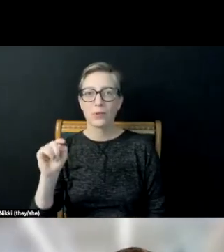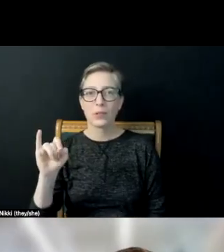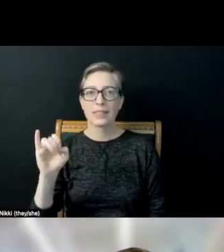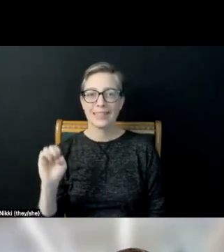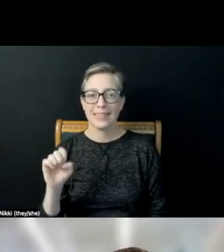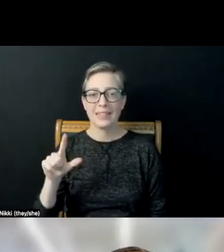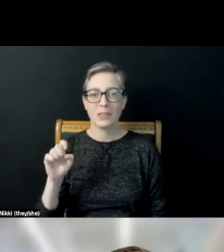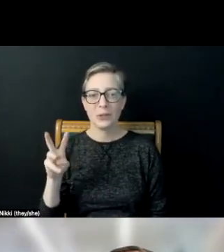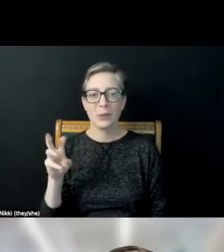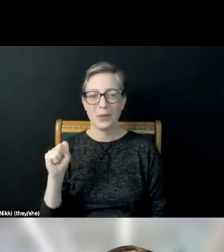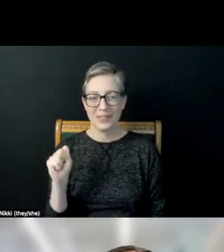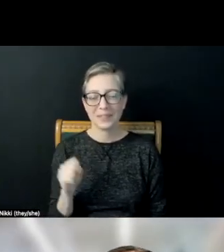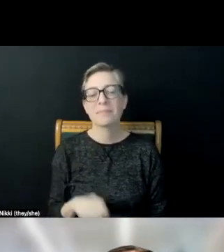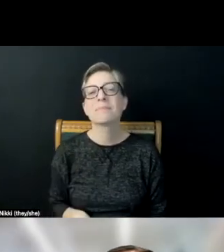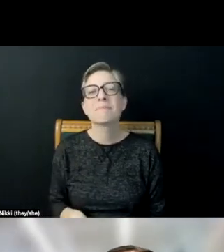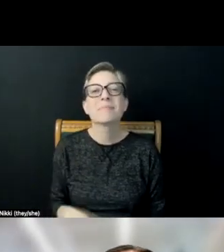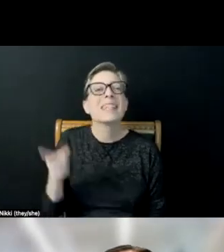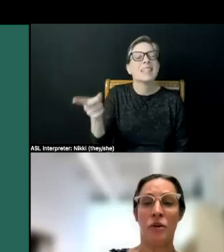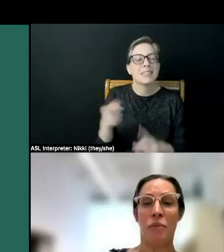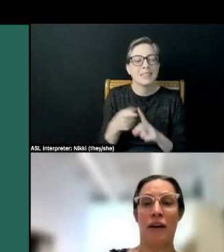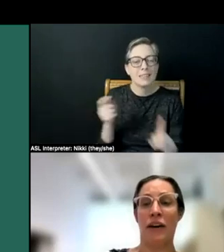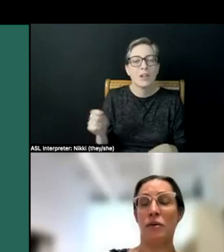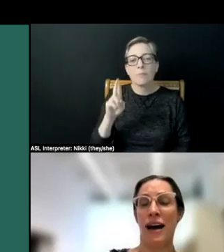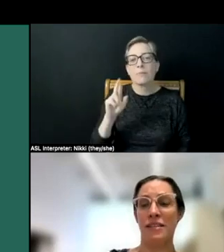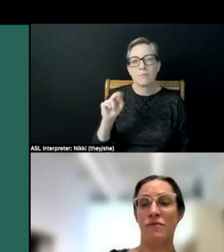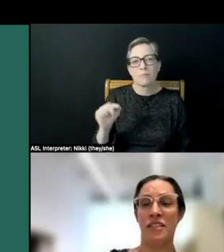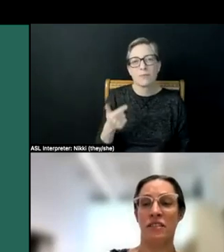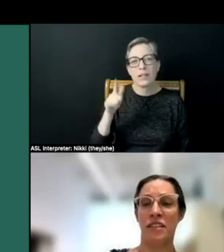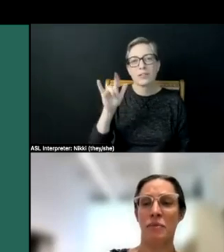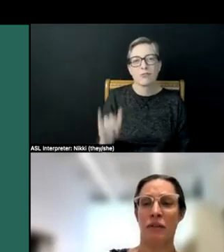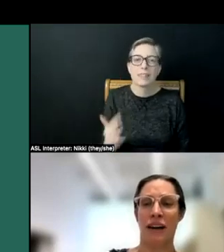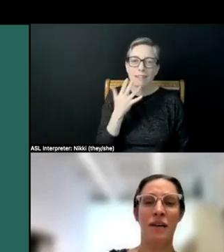Colorado and she is a former NICU parent who has a physical disability.